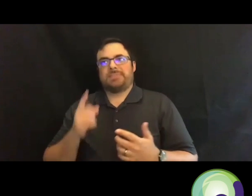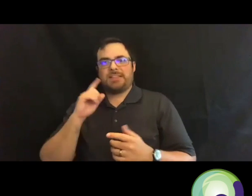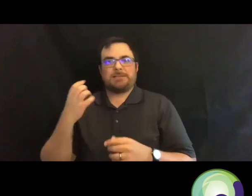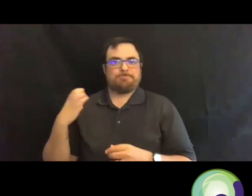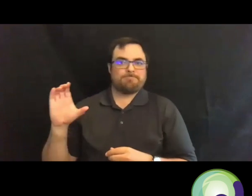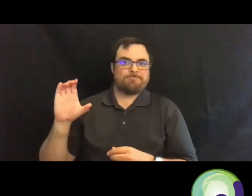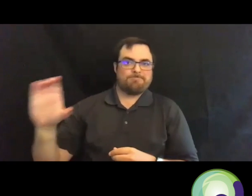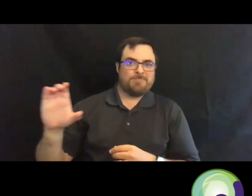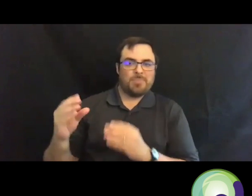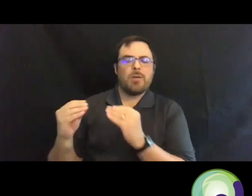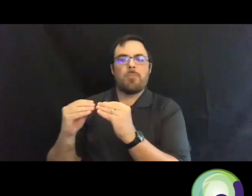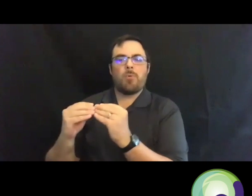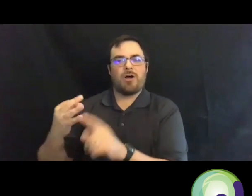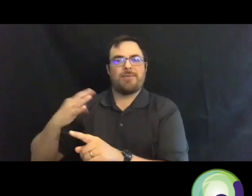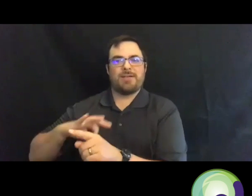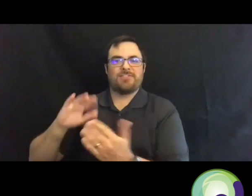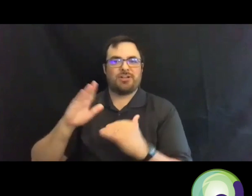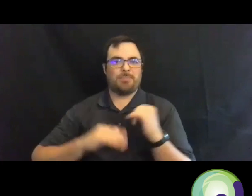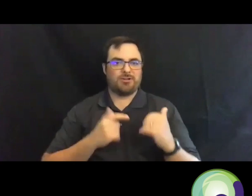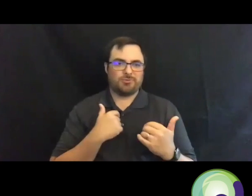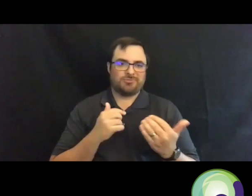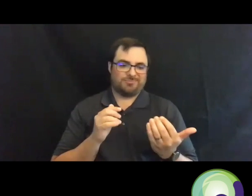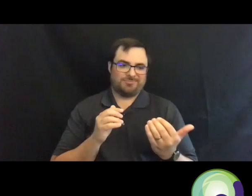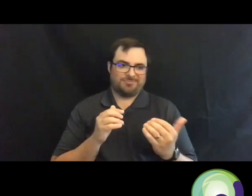a lesson where the kid's not engaged with with the screen.